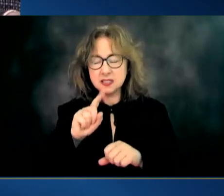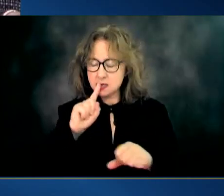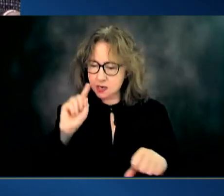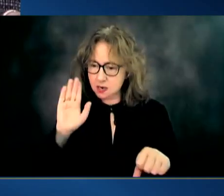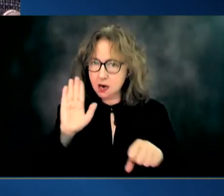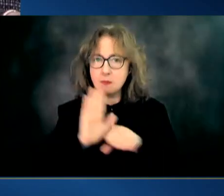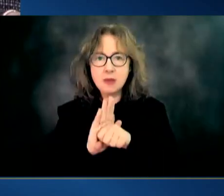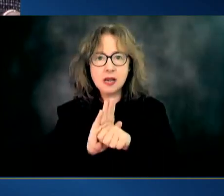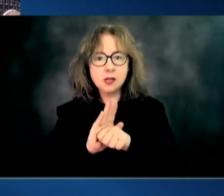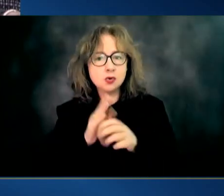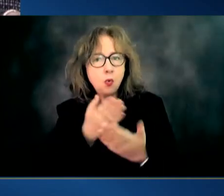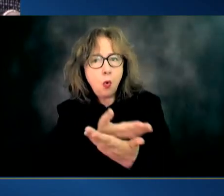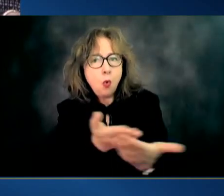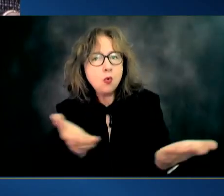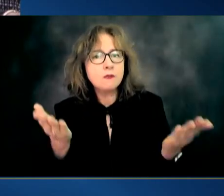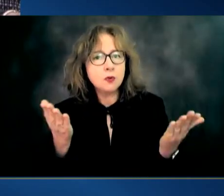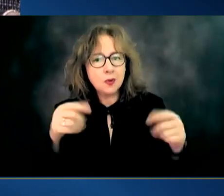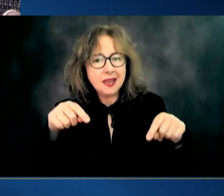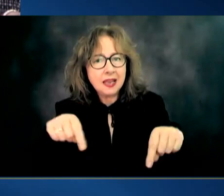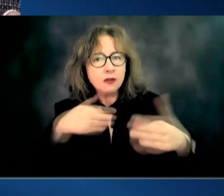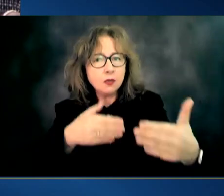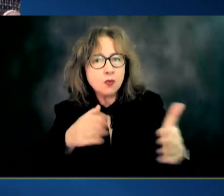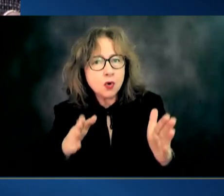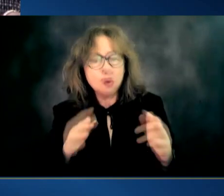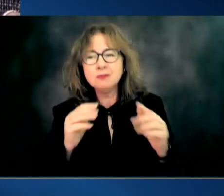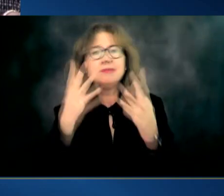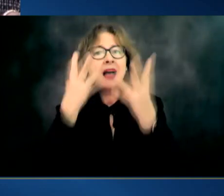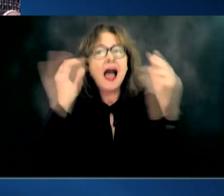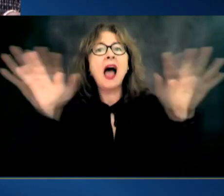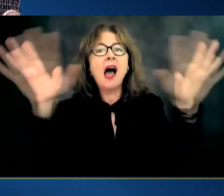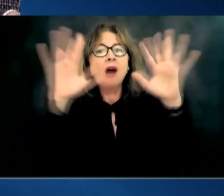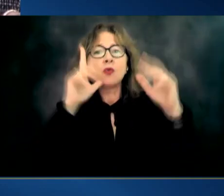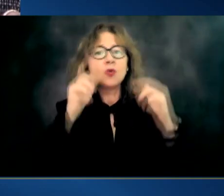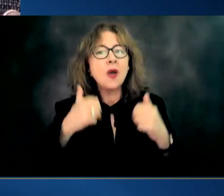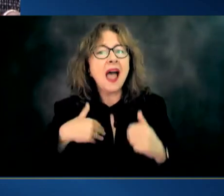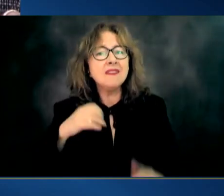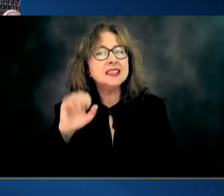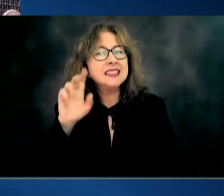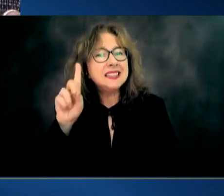to everyone living with sickle cell disease. As Secretary Becerra mentioned earlier,